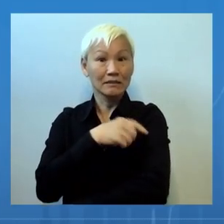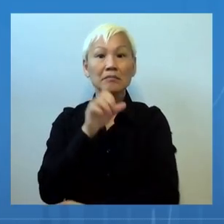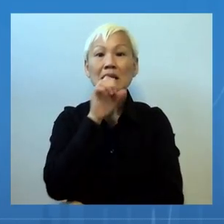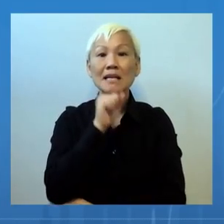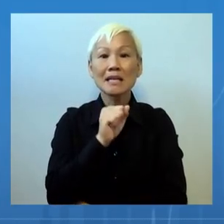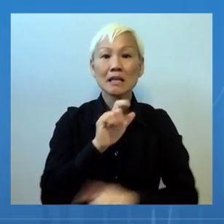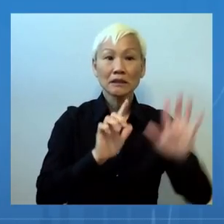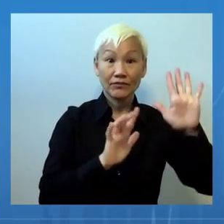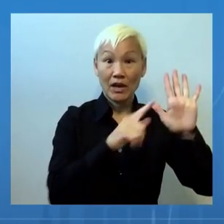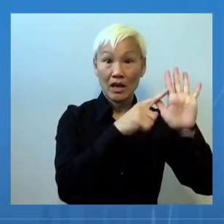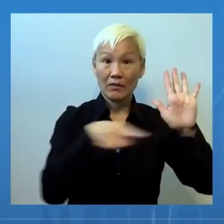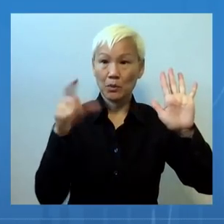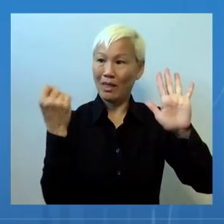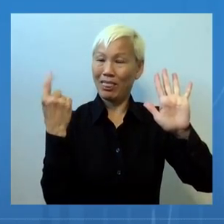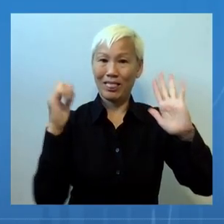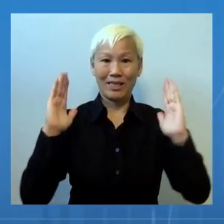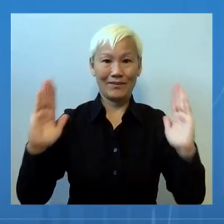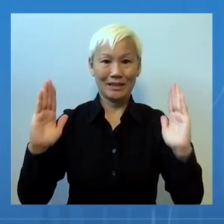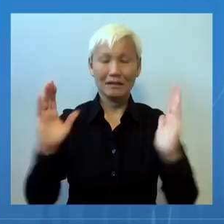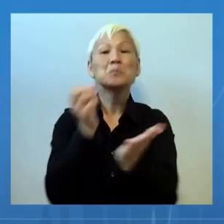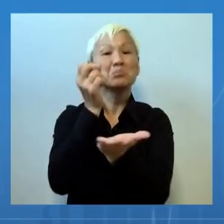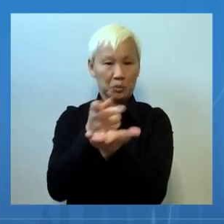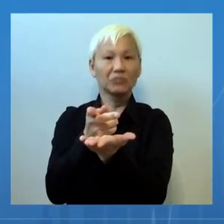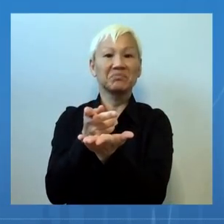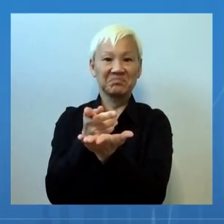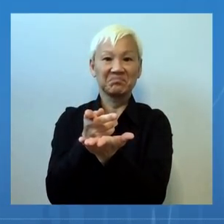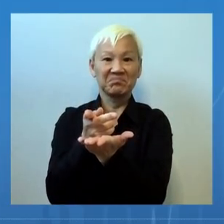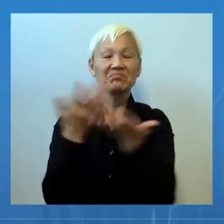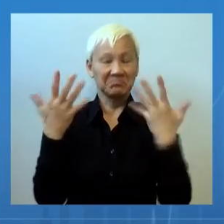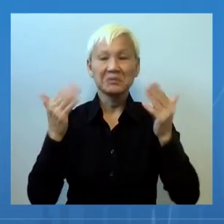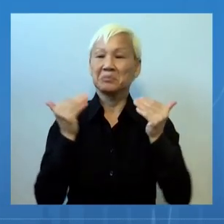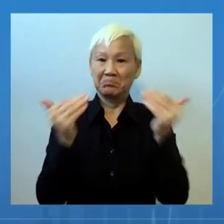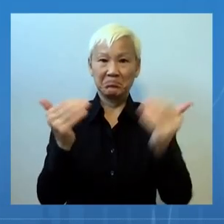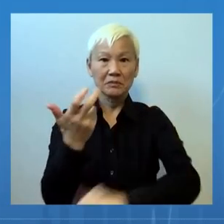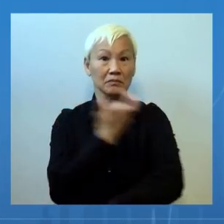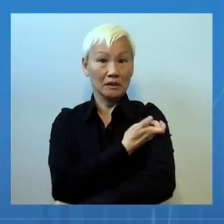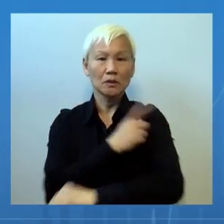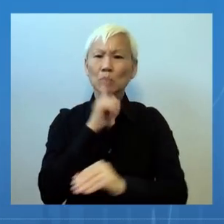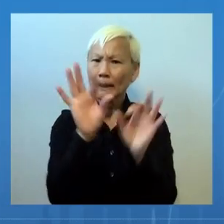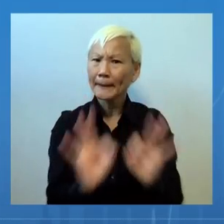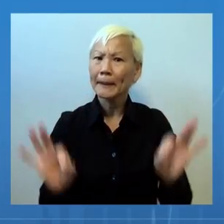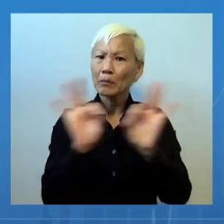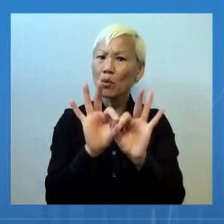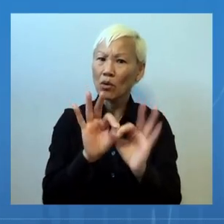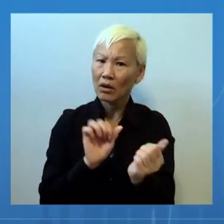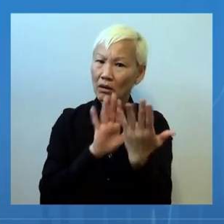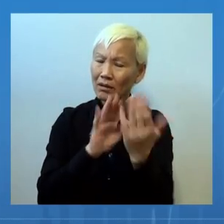This is an important step forward in our nation's fight against the virus. As Dr. Walensky will discuss,